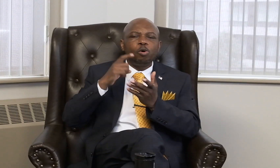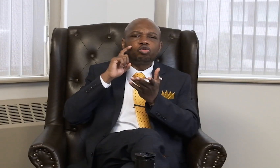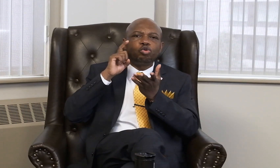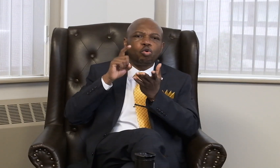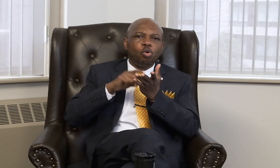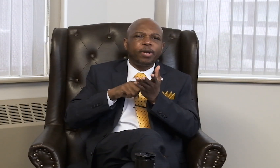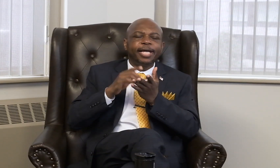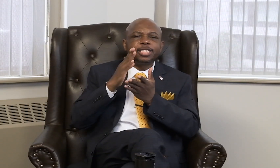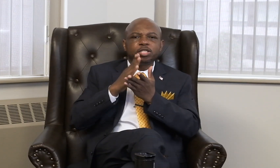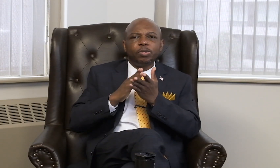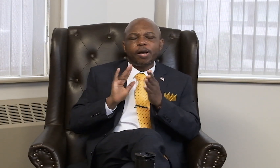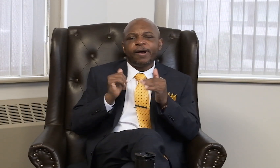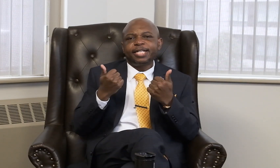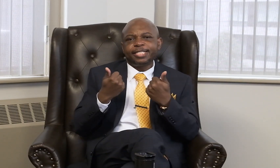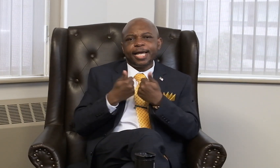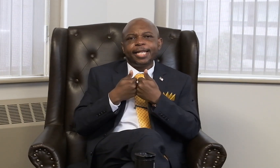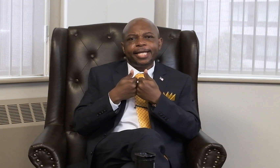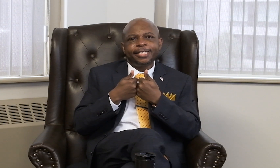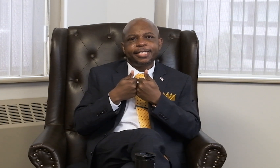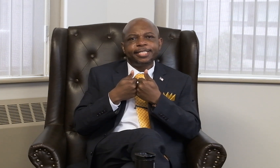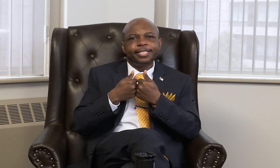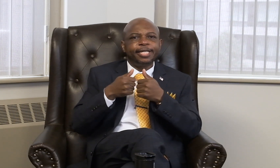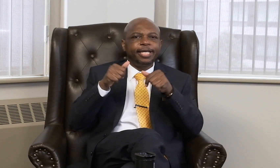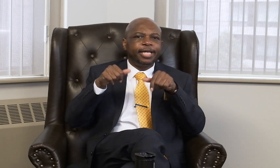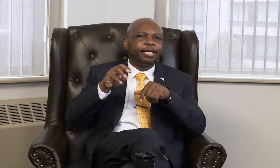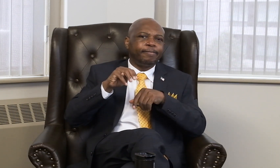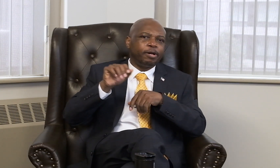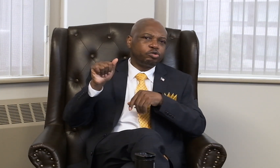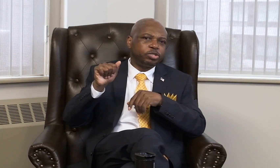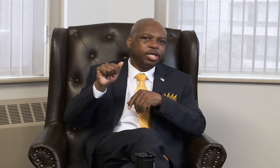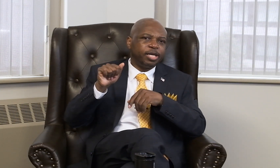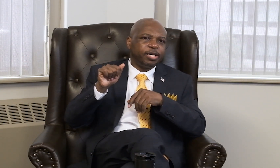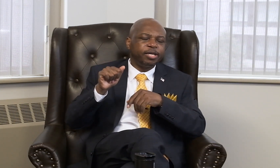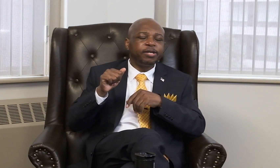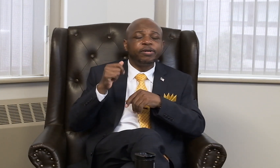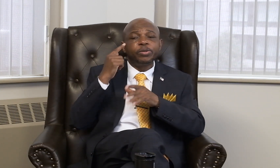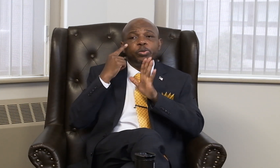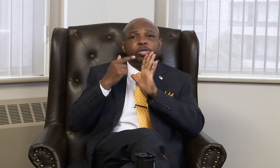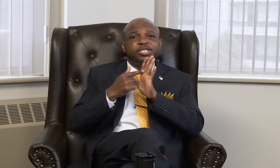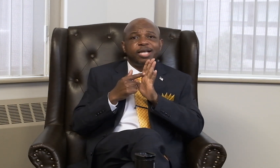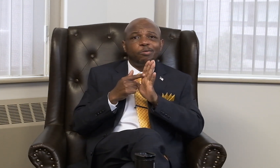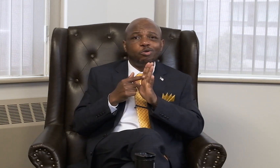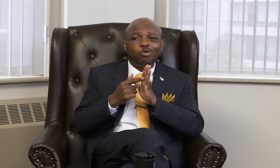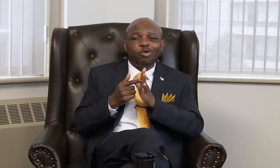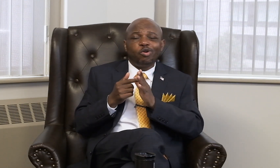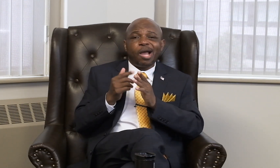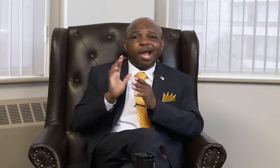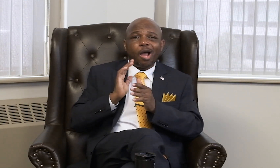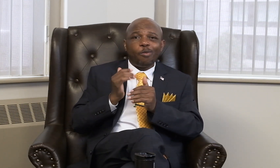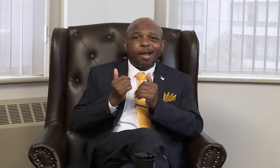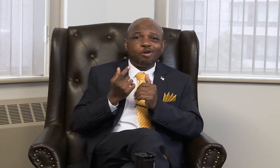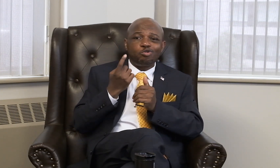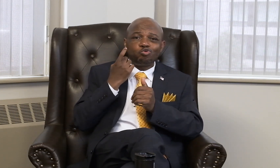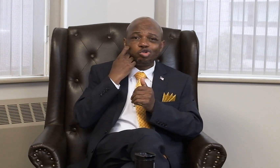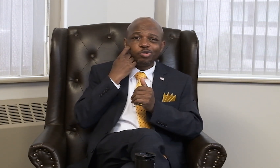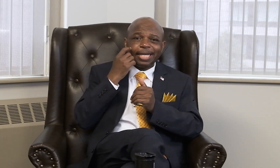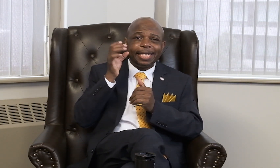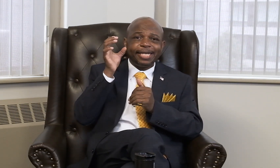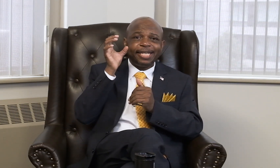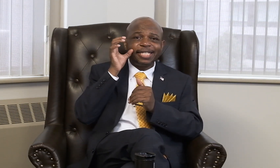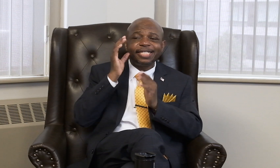I want to recognize some of the challenges in Massachusetts. In our recent listening sessions